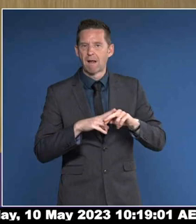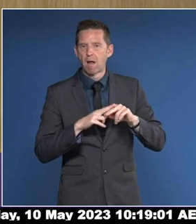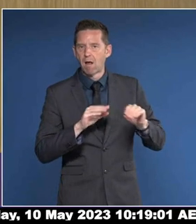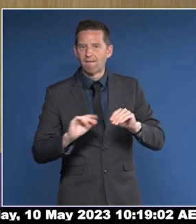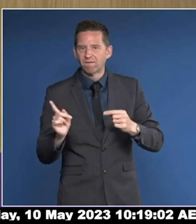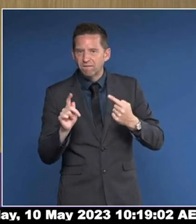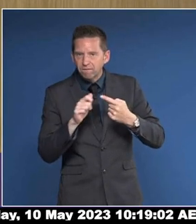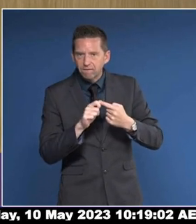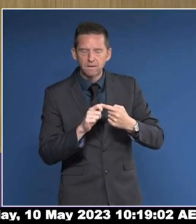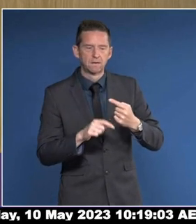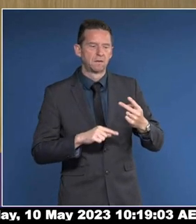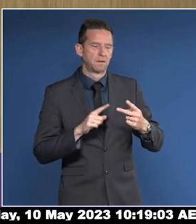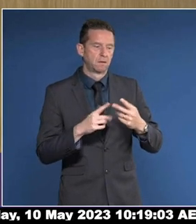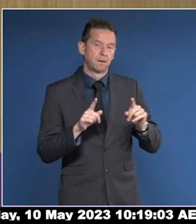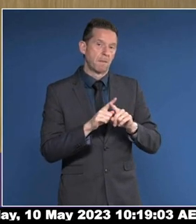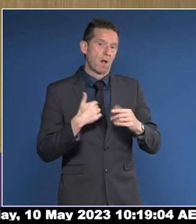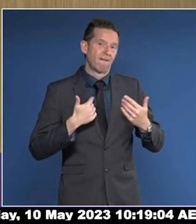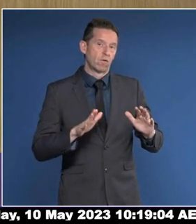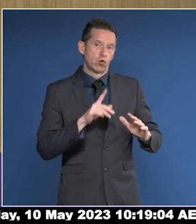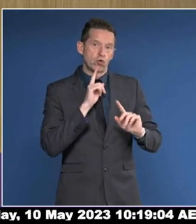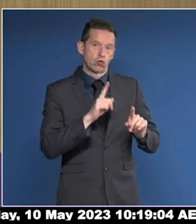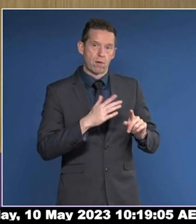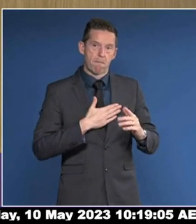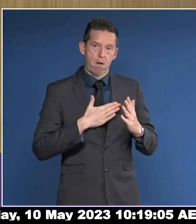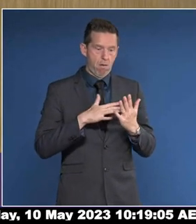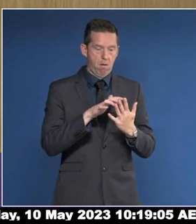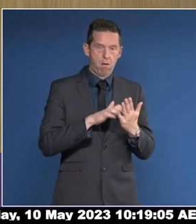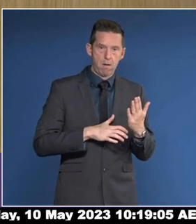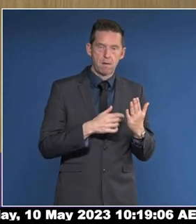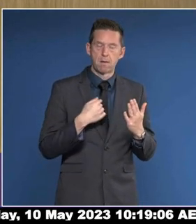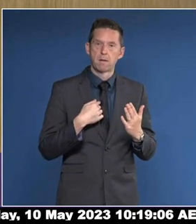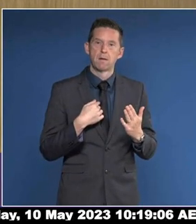We - as I mentioned in my statement, we do have access to specialist services,